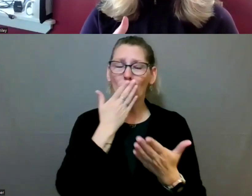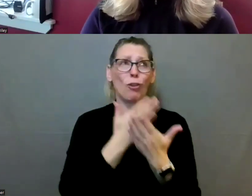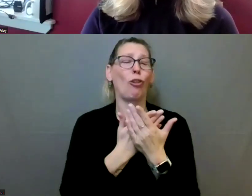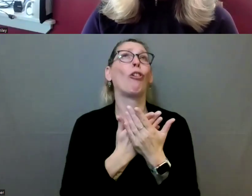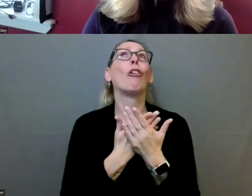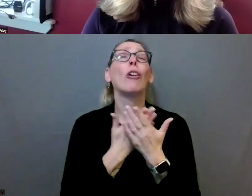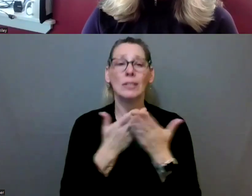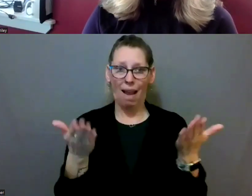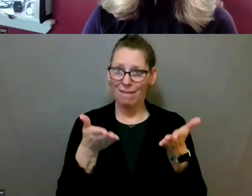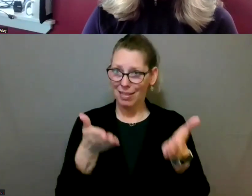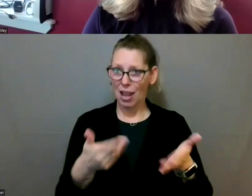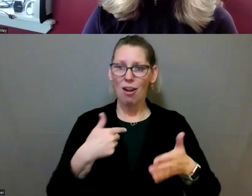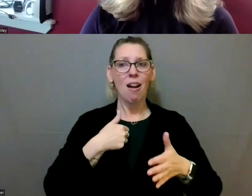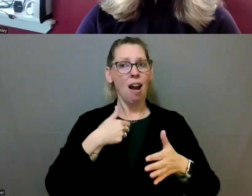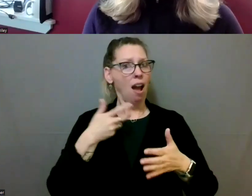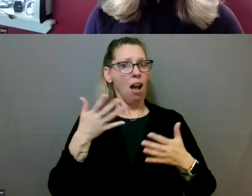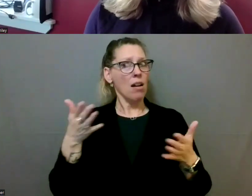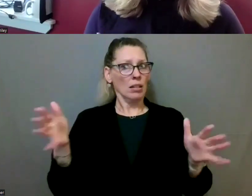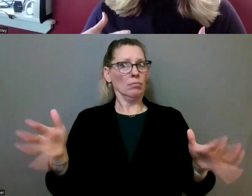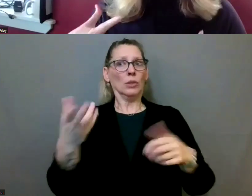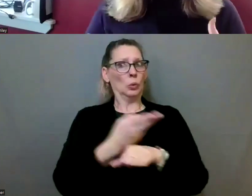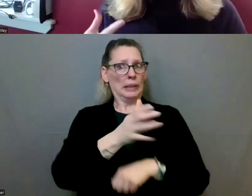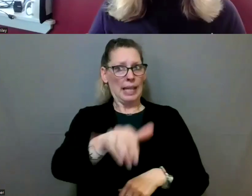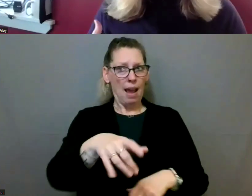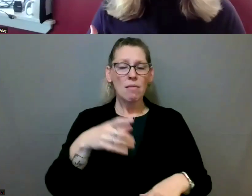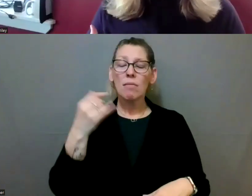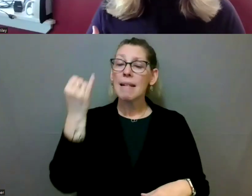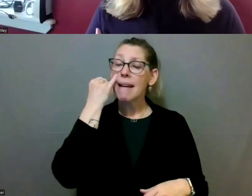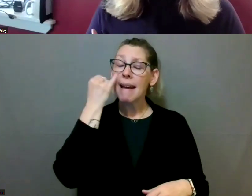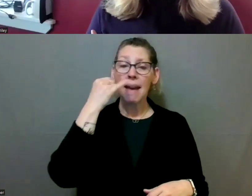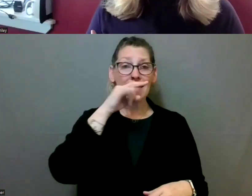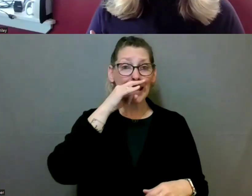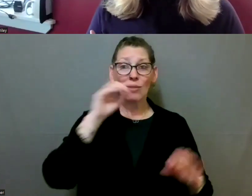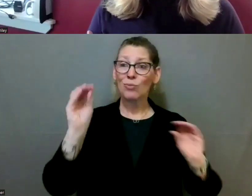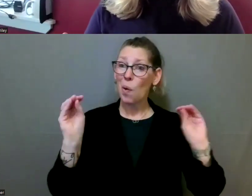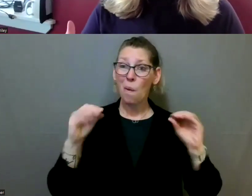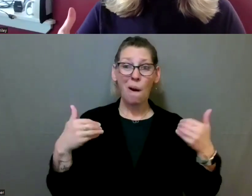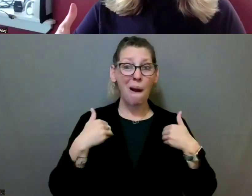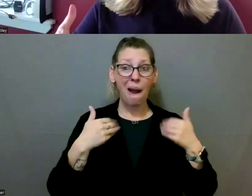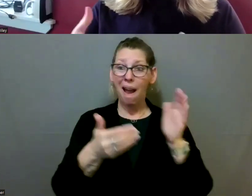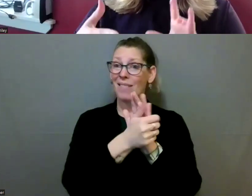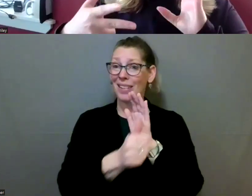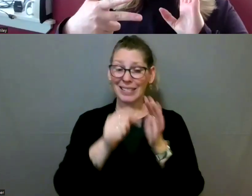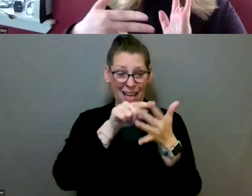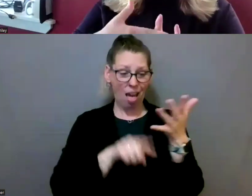would highly recommend that often when kids don't have have those skills they may have